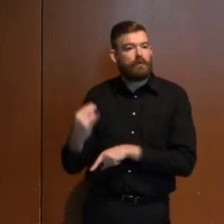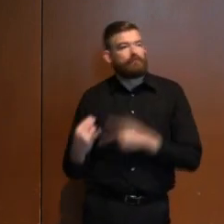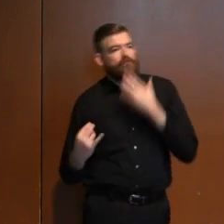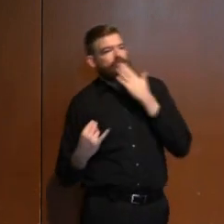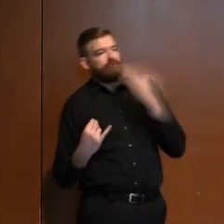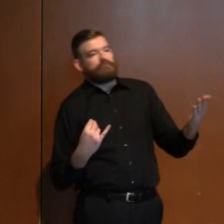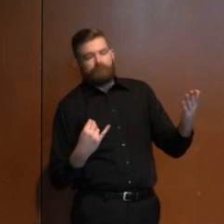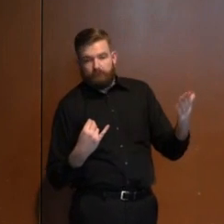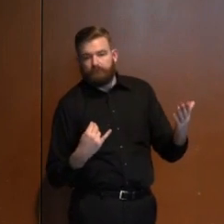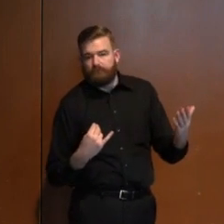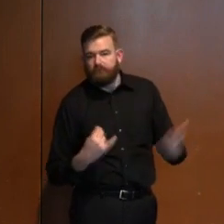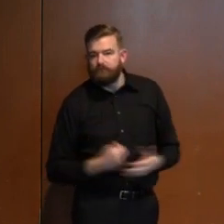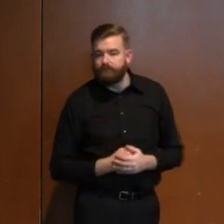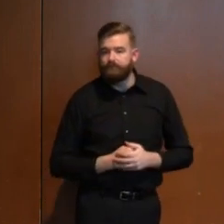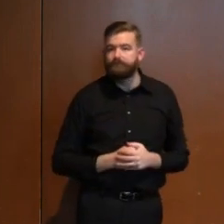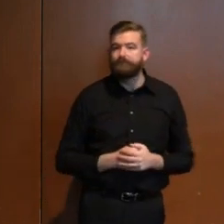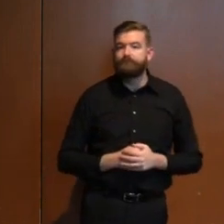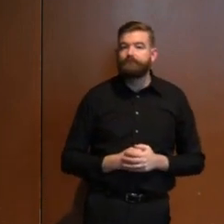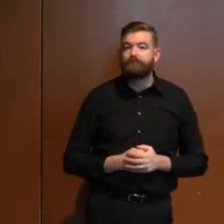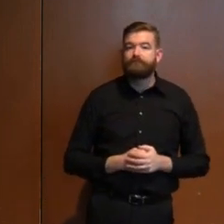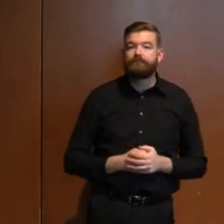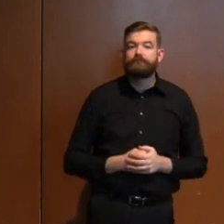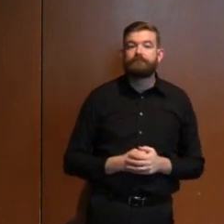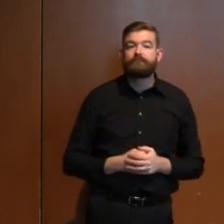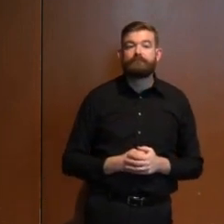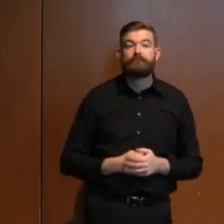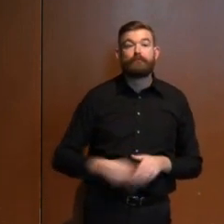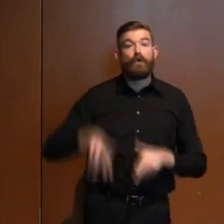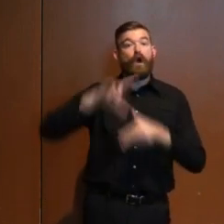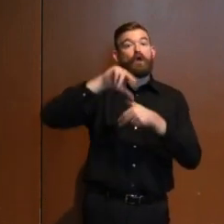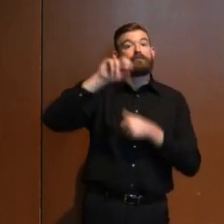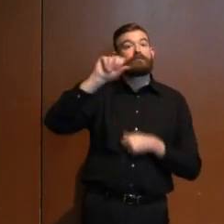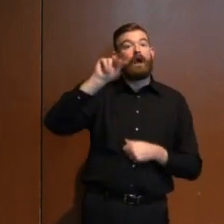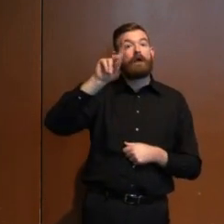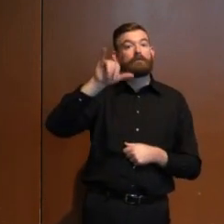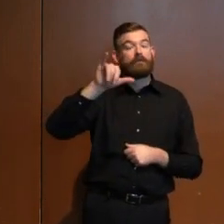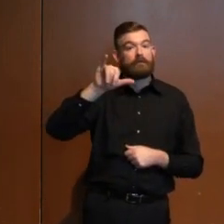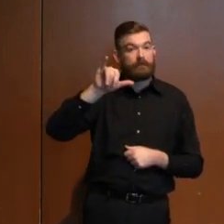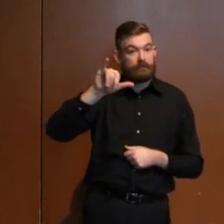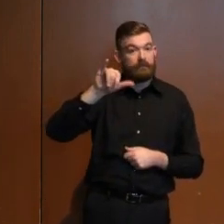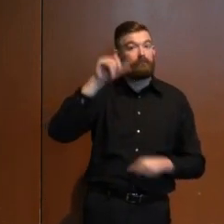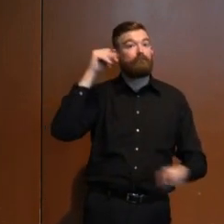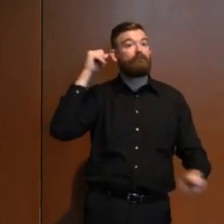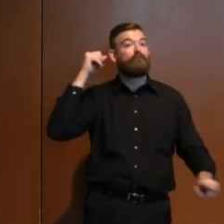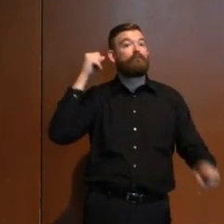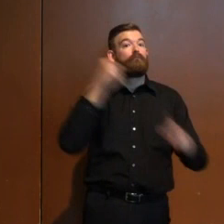RECREATIONAL BOATERS, SEAMEN, SINCE AFTER SANDY DID, THEY'VE